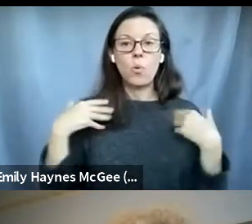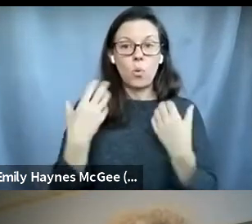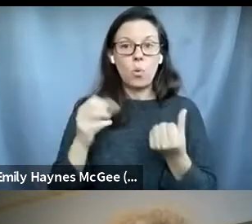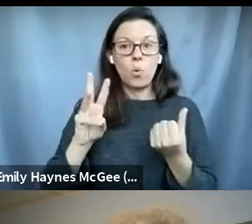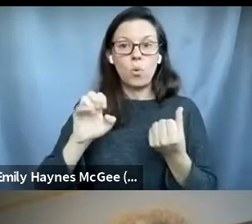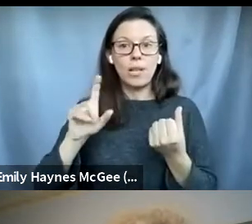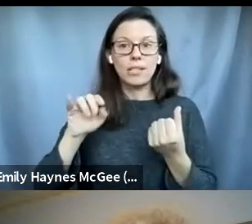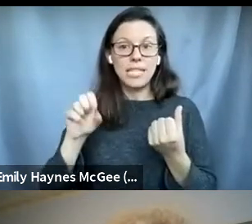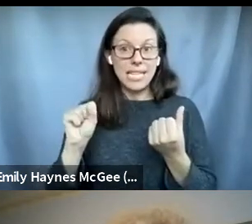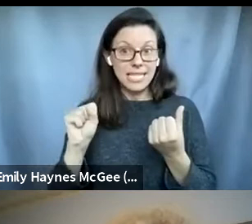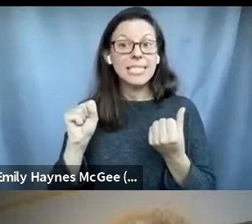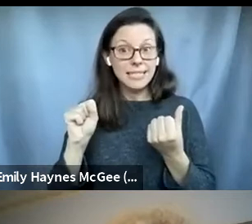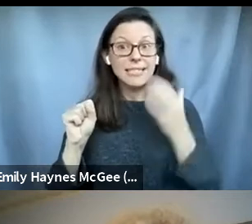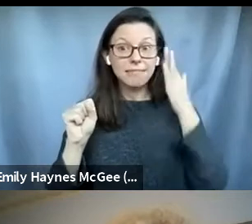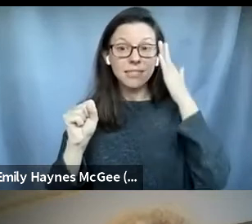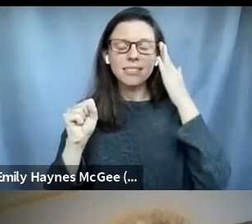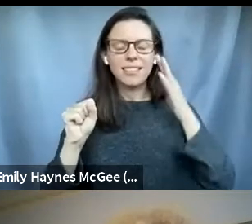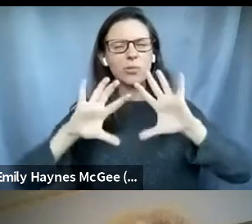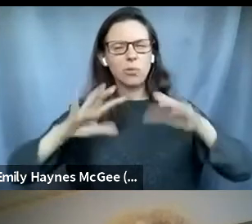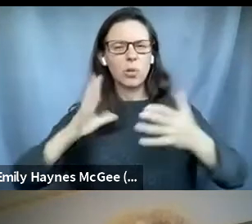I'm a poet, performer, professor.